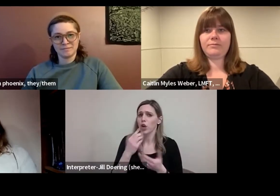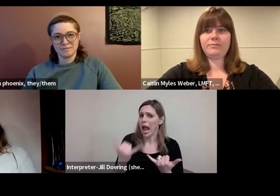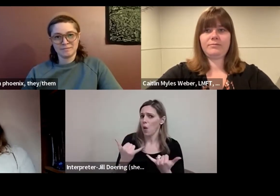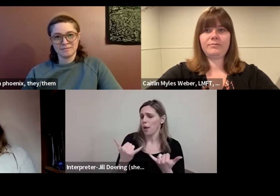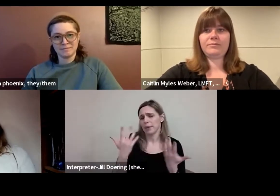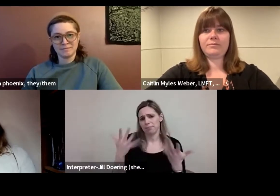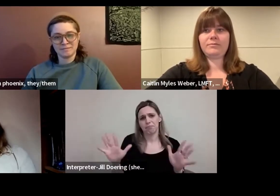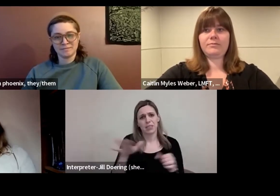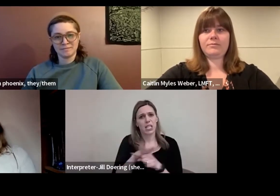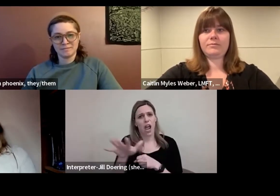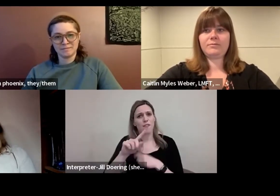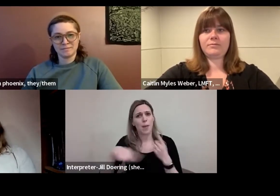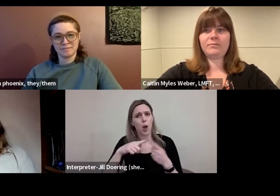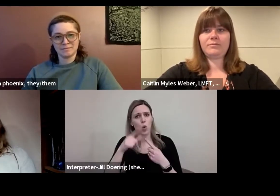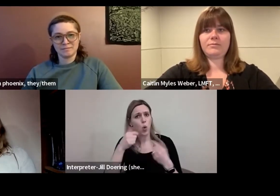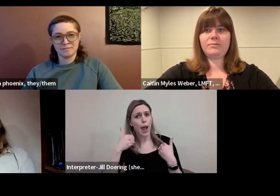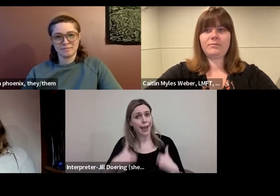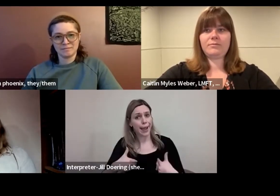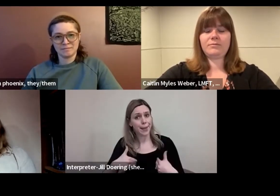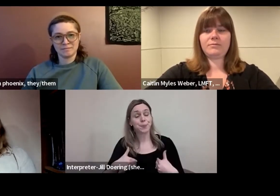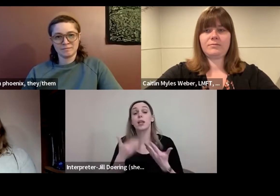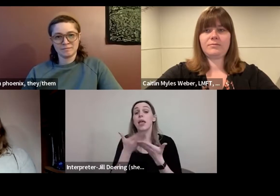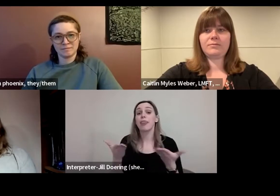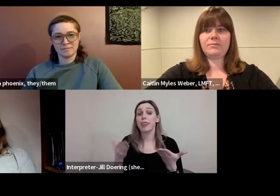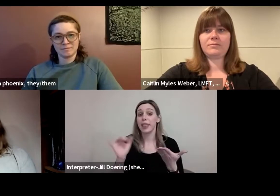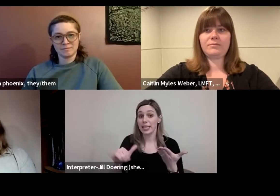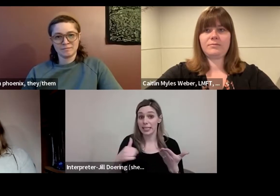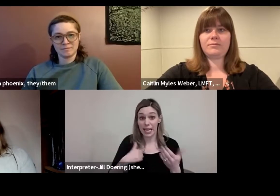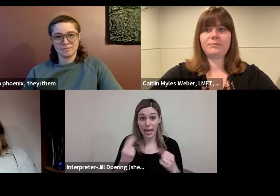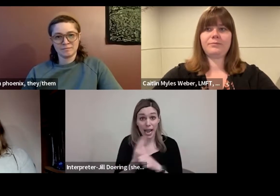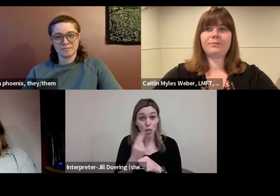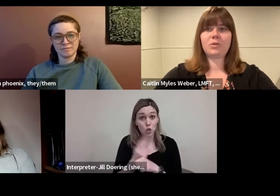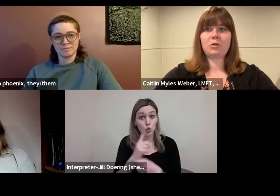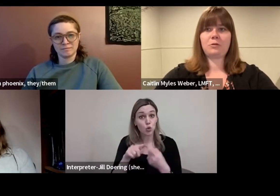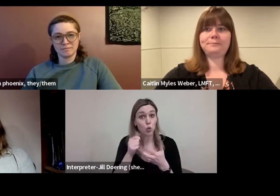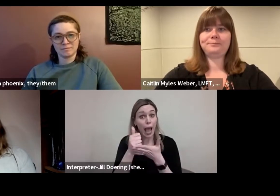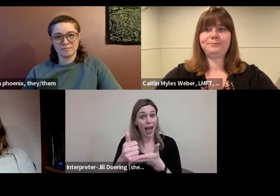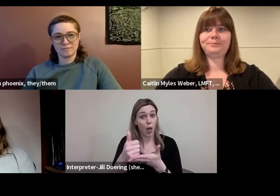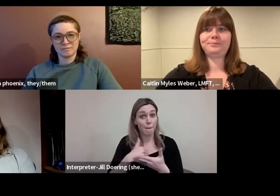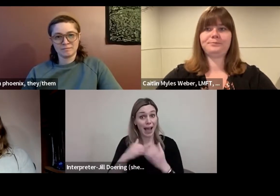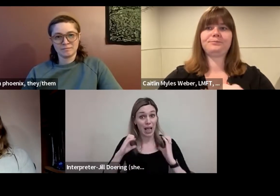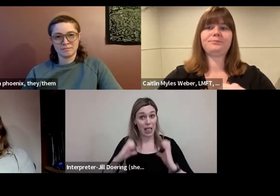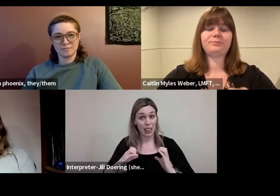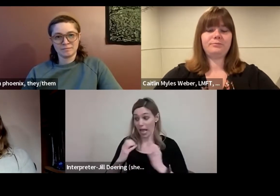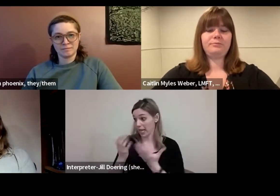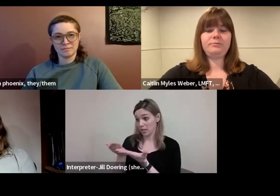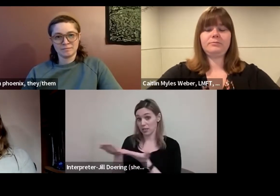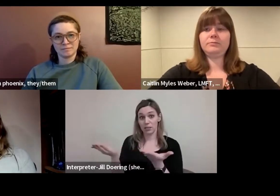The things that I use to help my clientele is a lot of gender affirming type therapies,